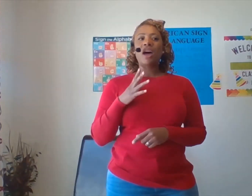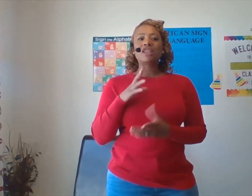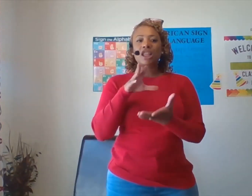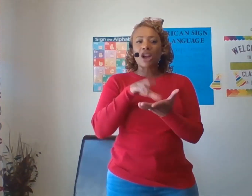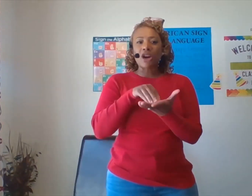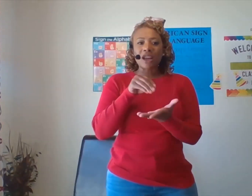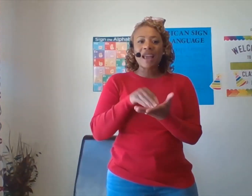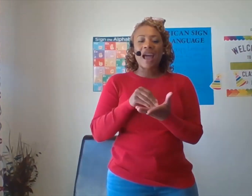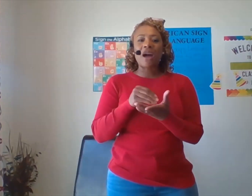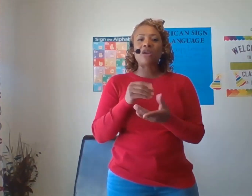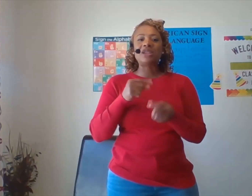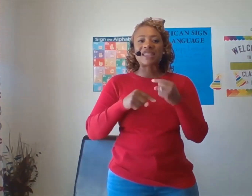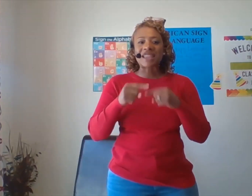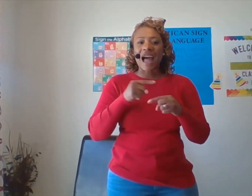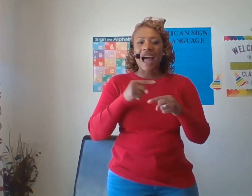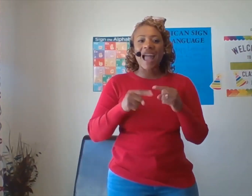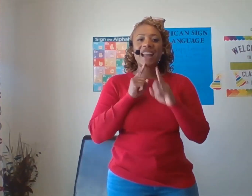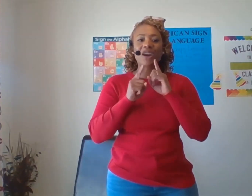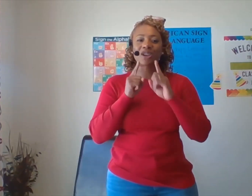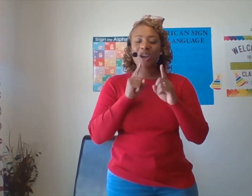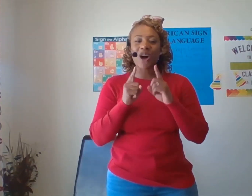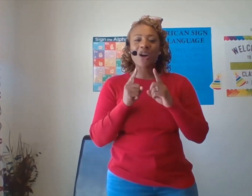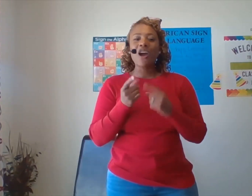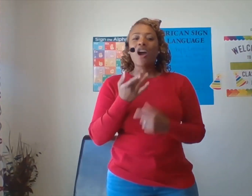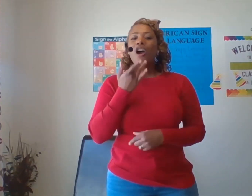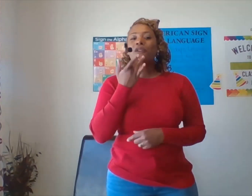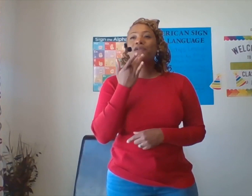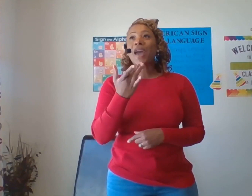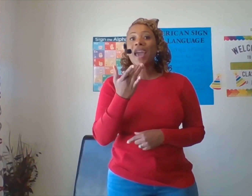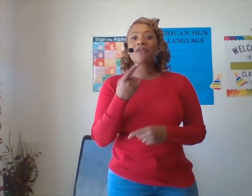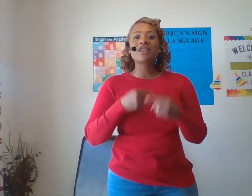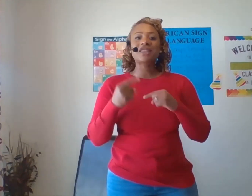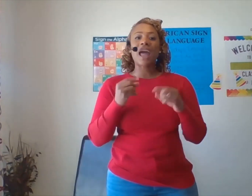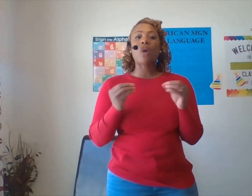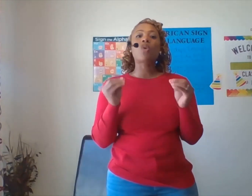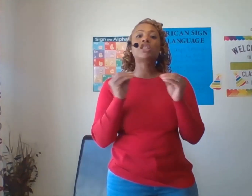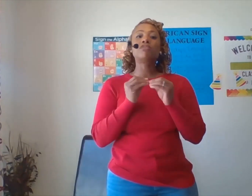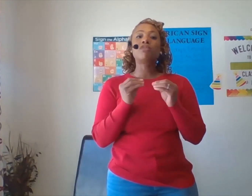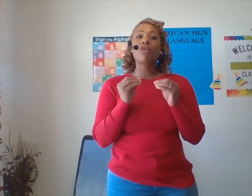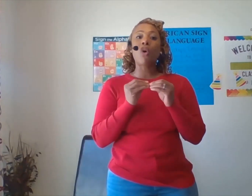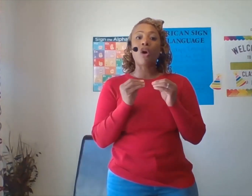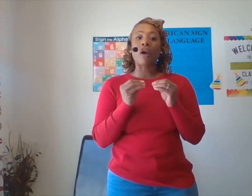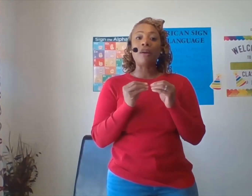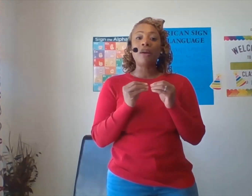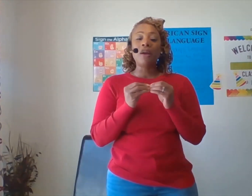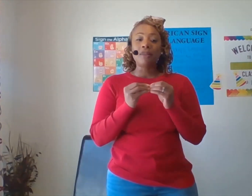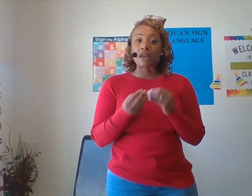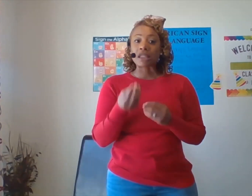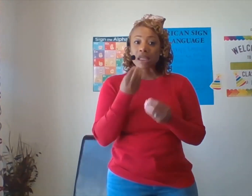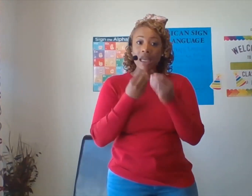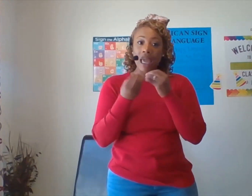learning how to sign and how to talk her favorite style was more because she ate